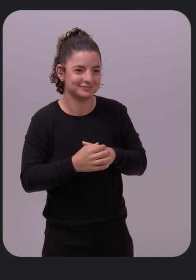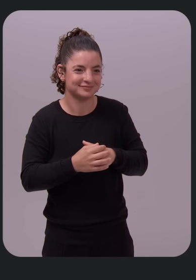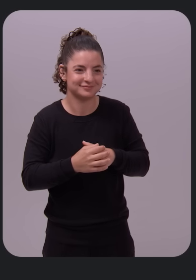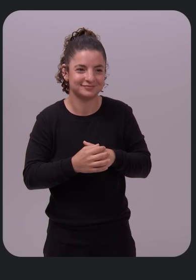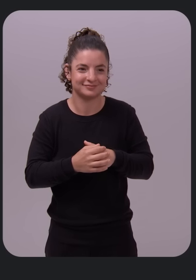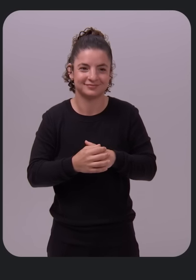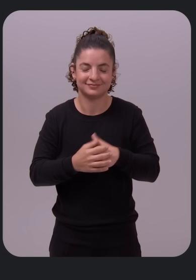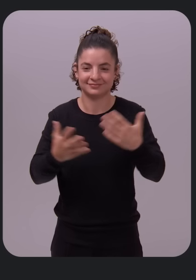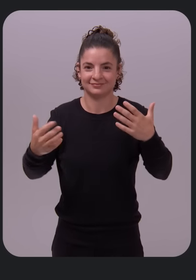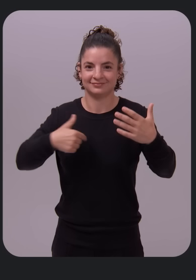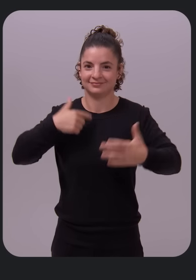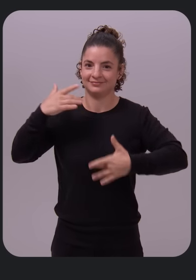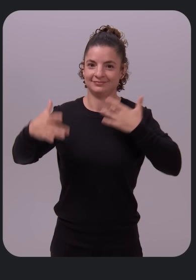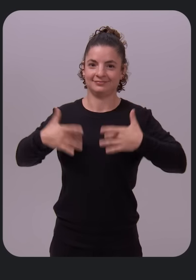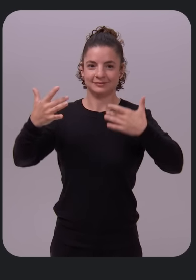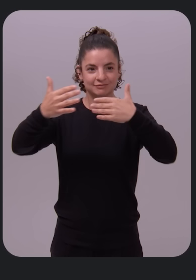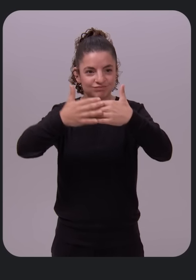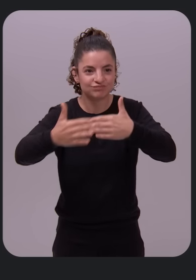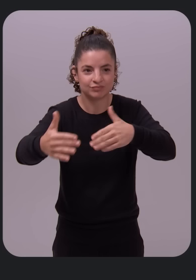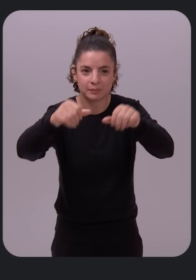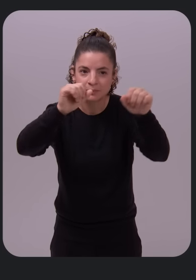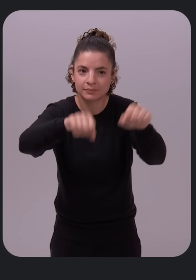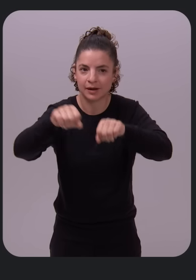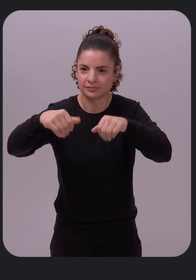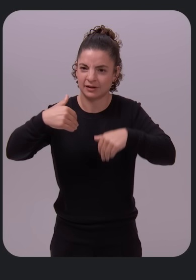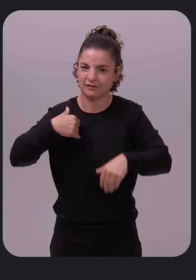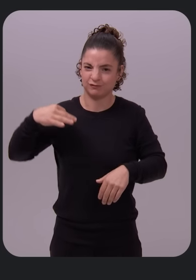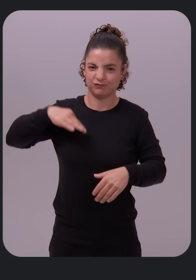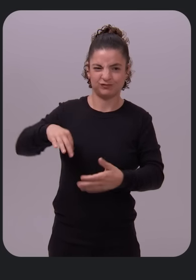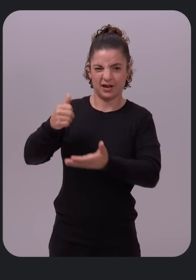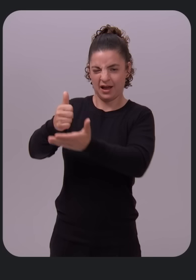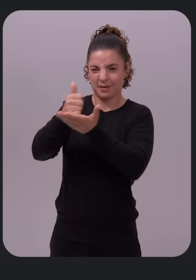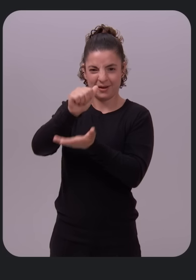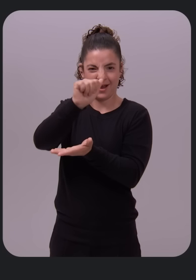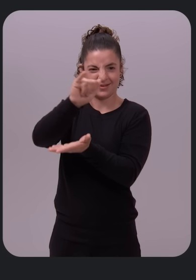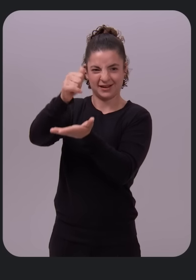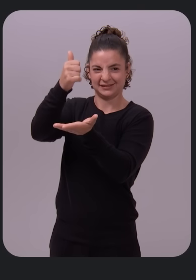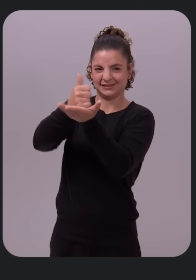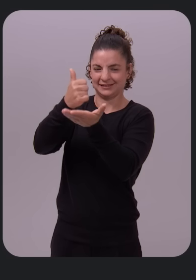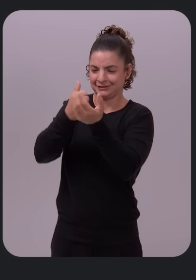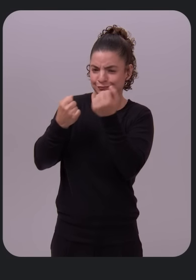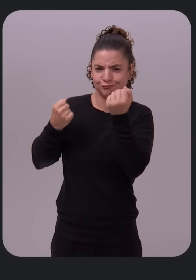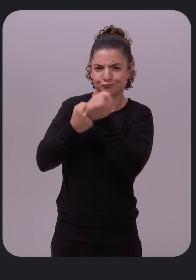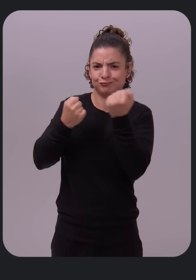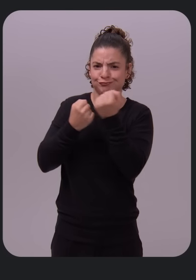We're so excited about the possibilities. When you have an incredibly helpful AI assistant